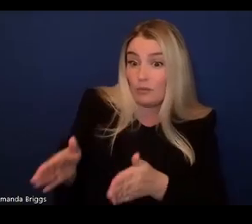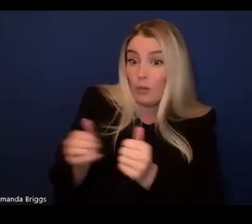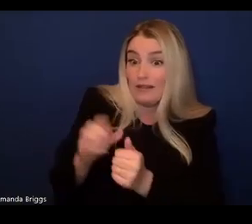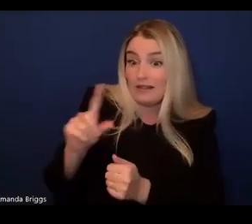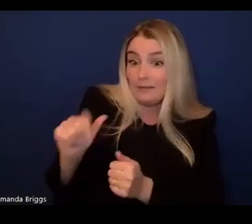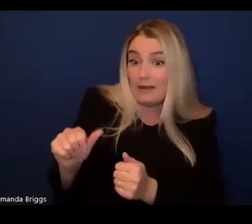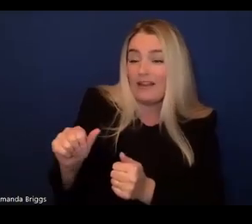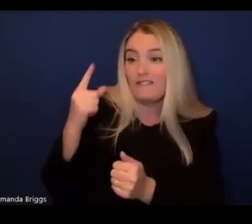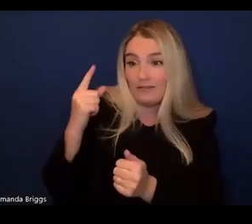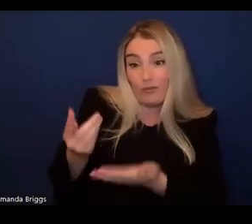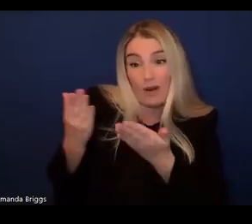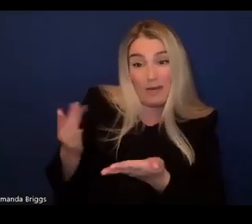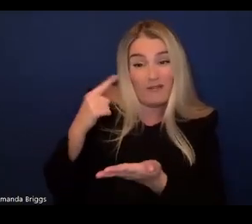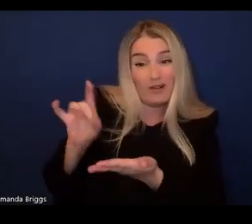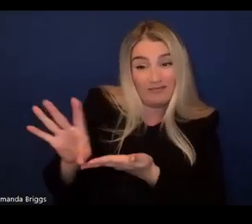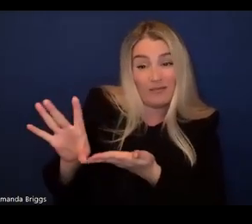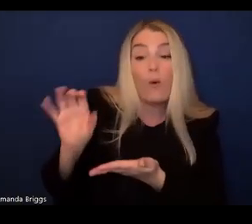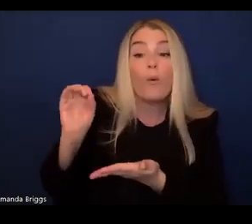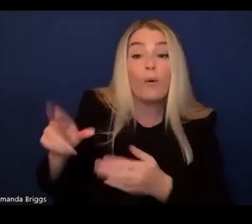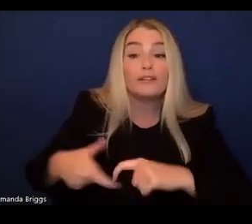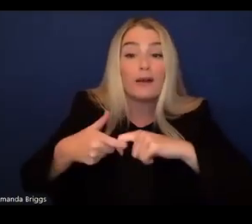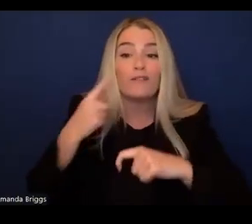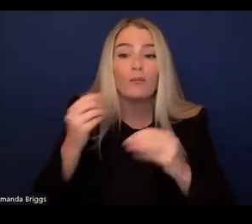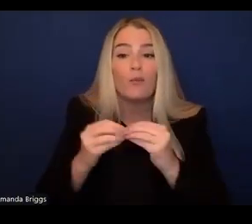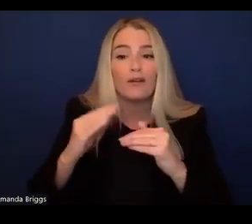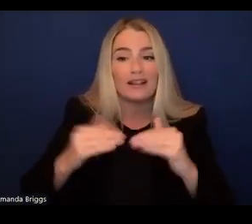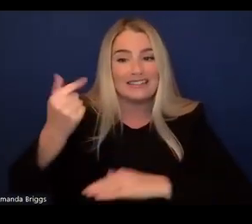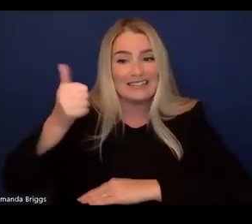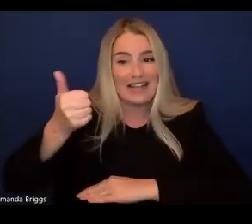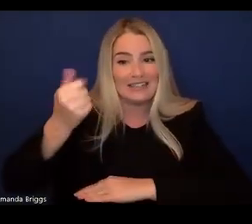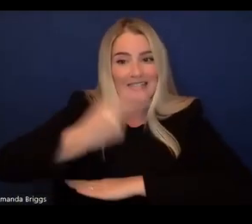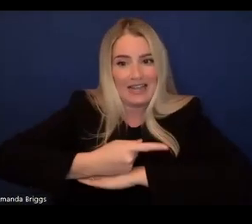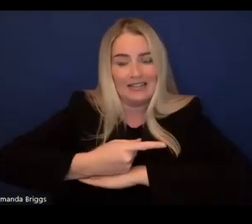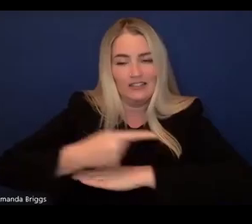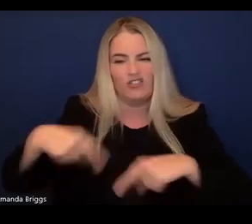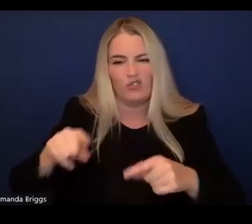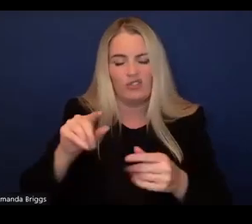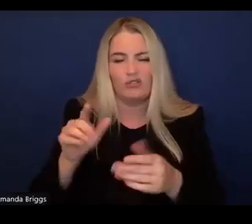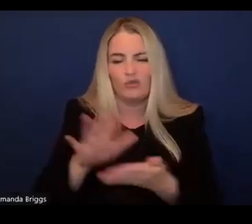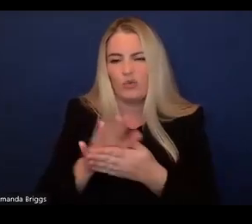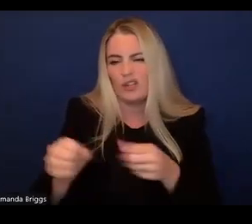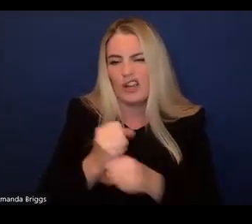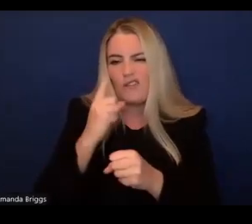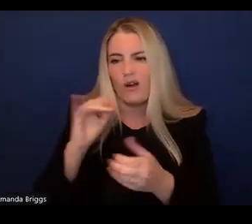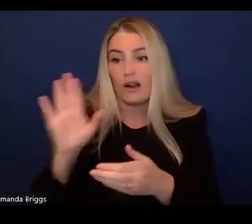or suspends the student for more than 10 days in a school year for a pattern of behavior.